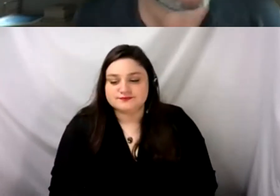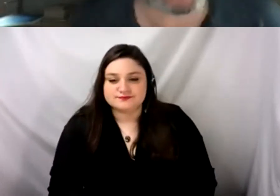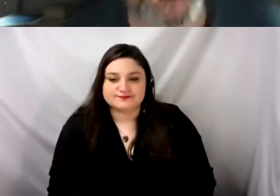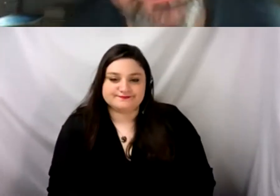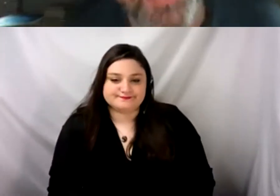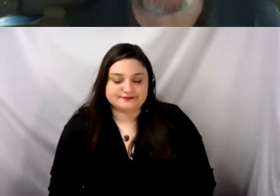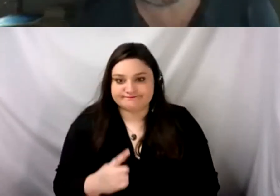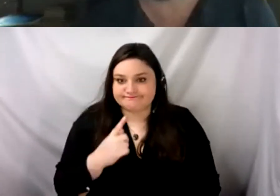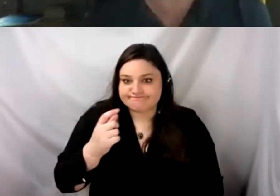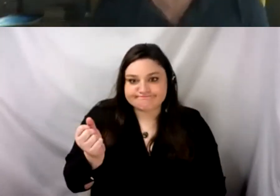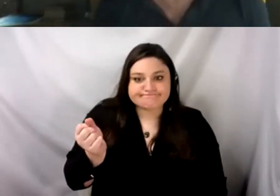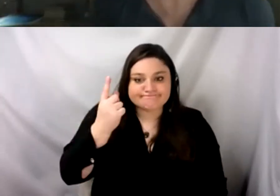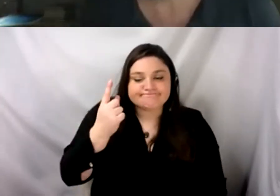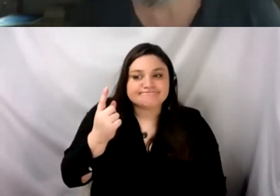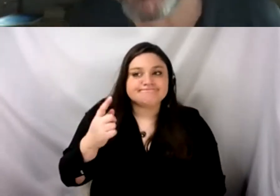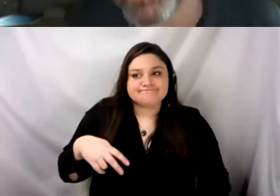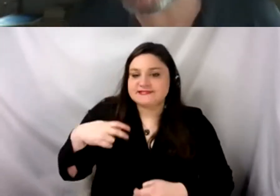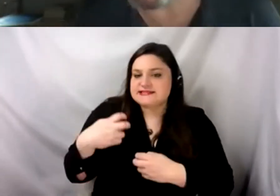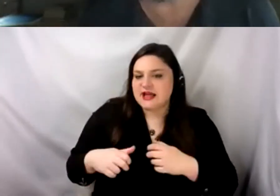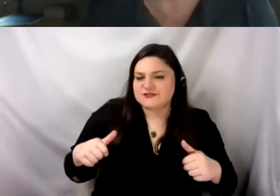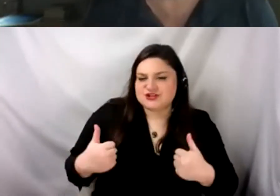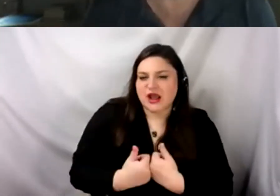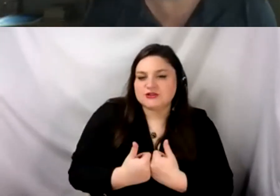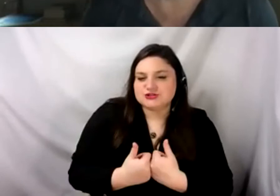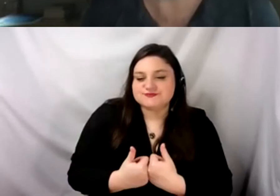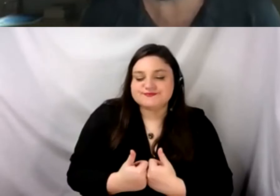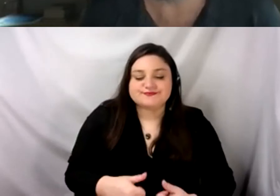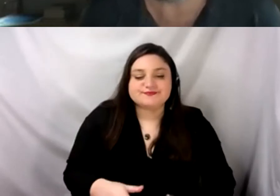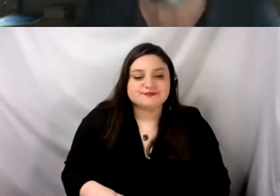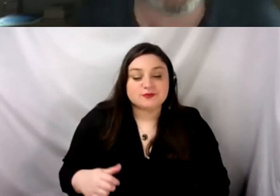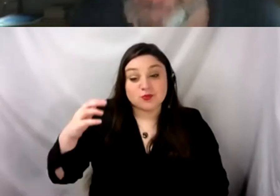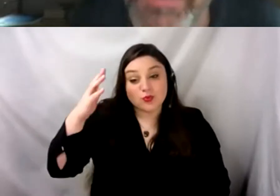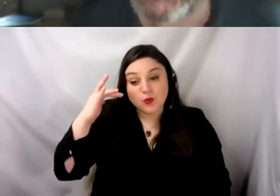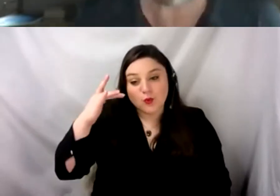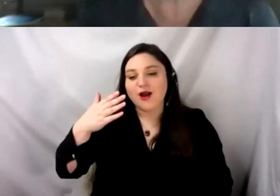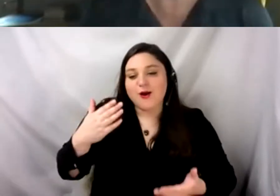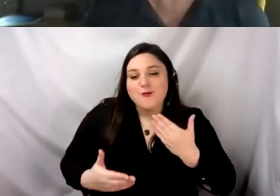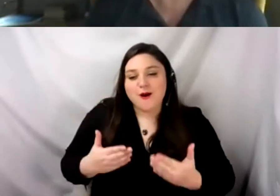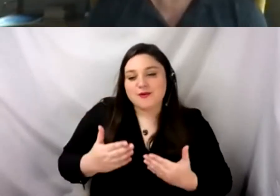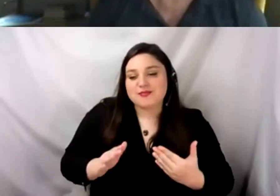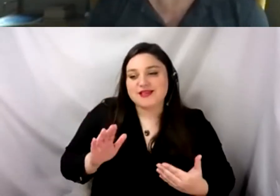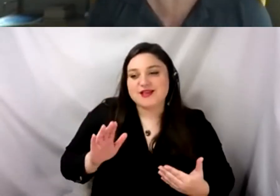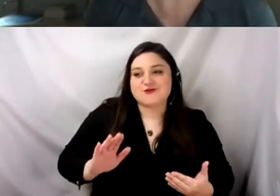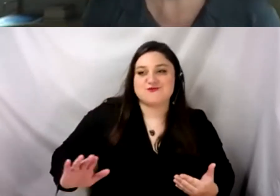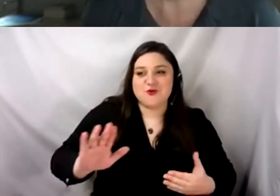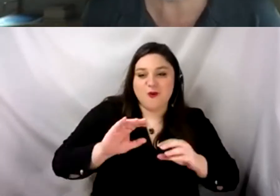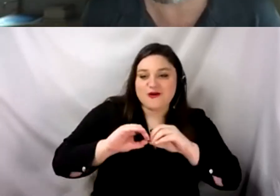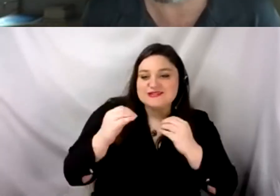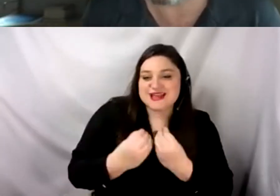probably each of your organizations is a different situation. And a different experience.